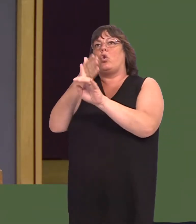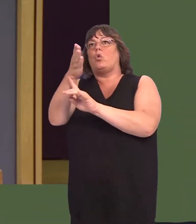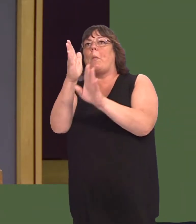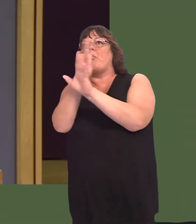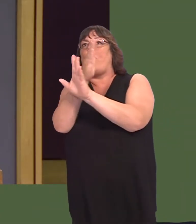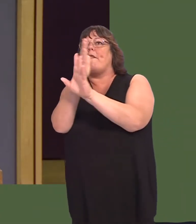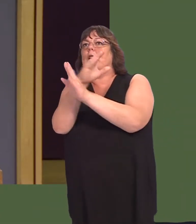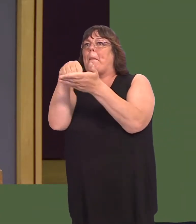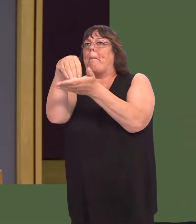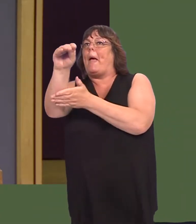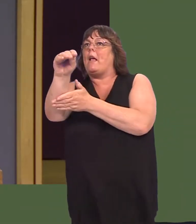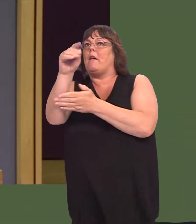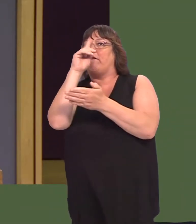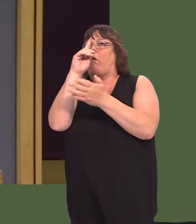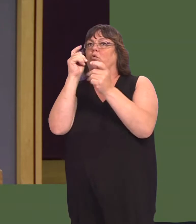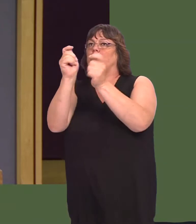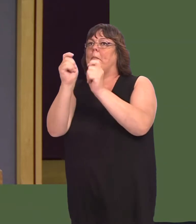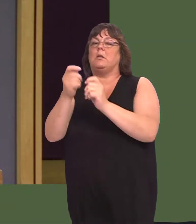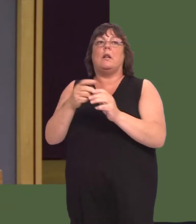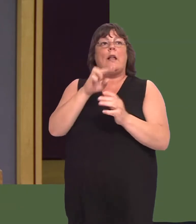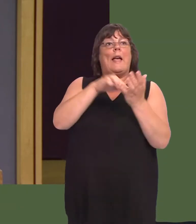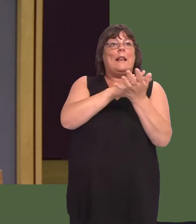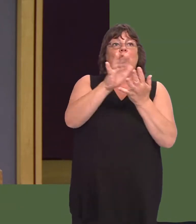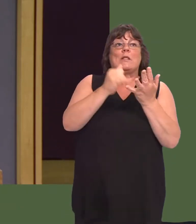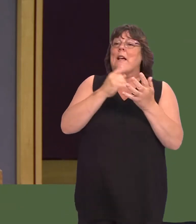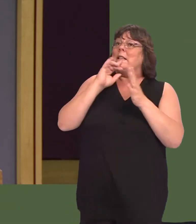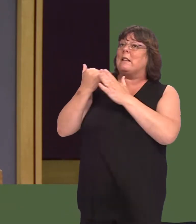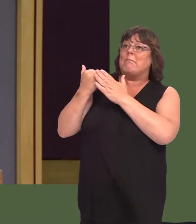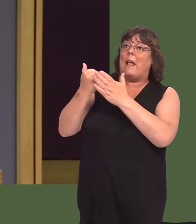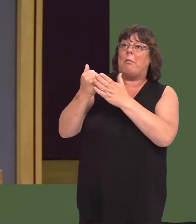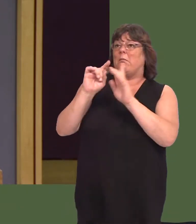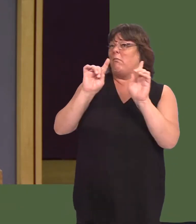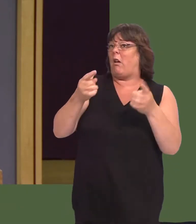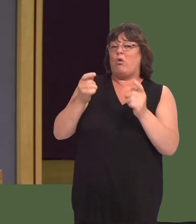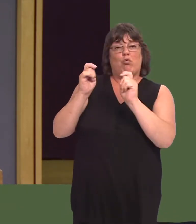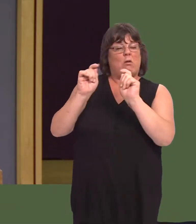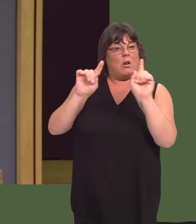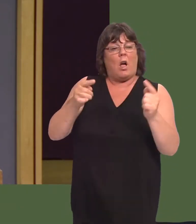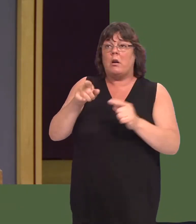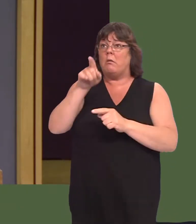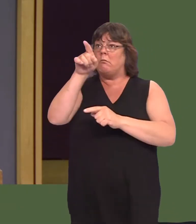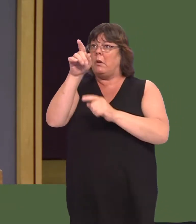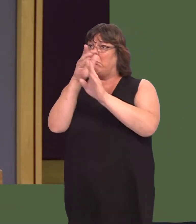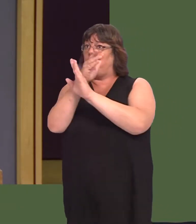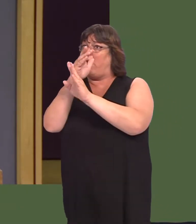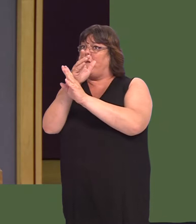and instead of being given no hope, as she was by the NHS in Wales, has been given the